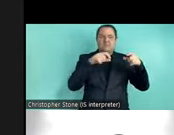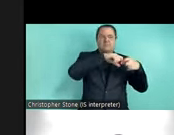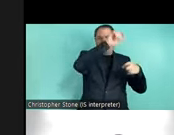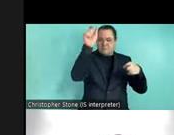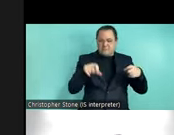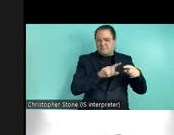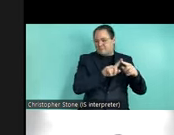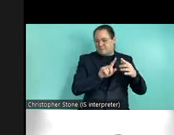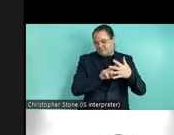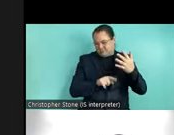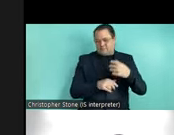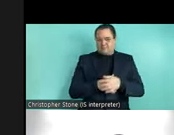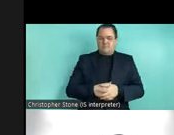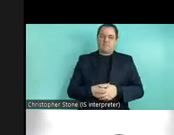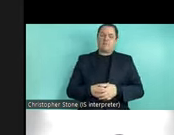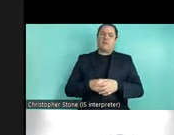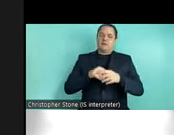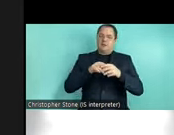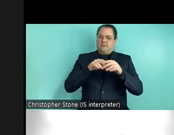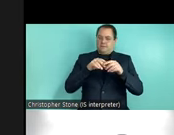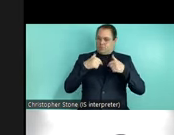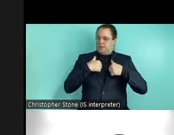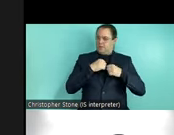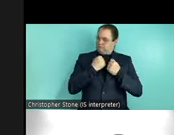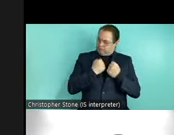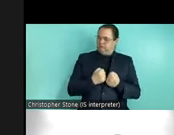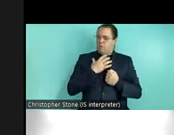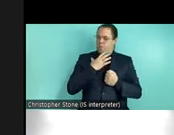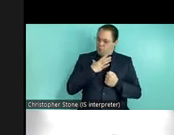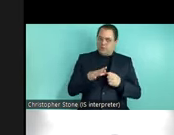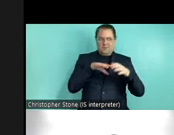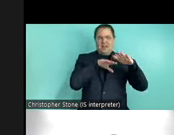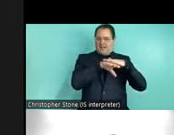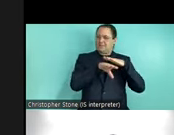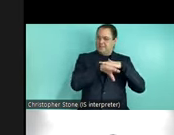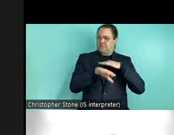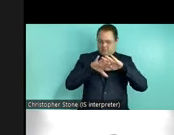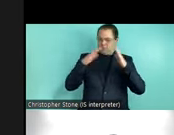said. Out of commitments, and this is a global commitment it's not mandated by government